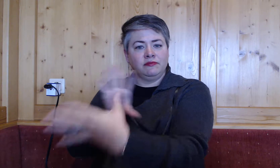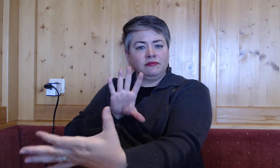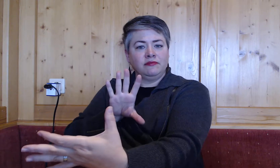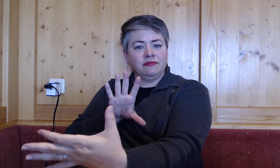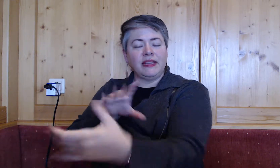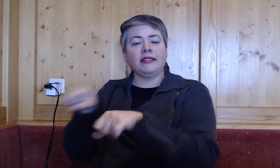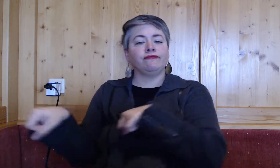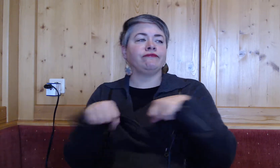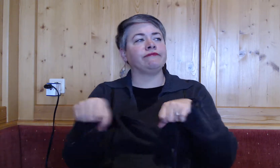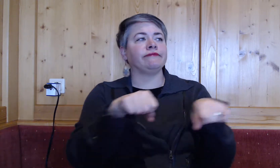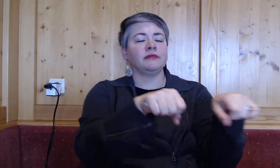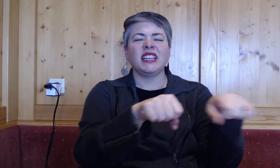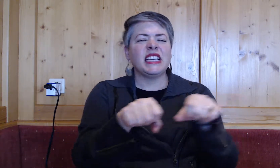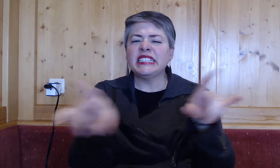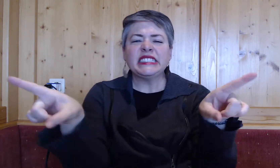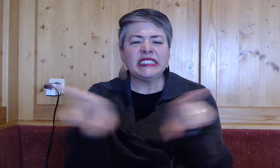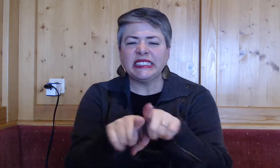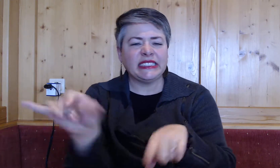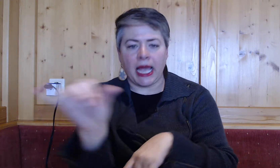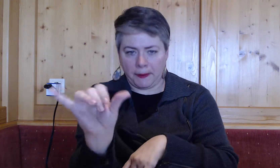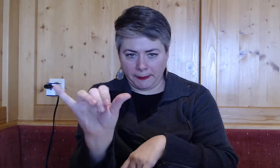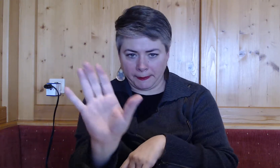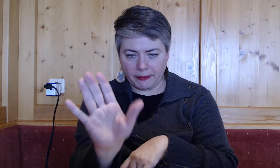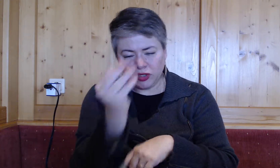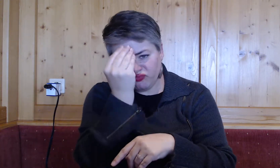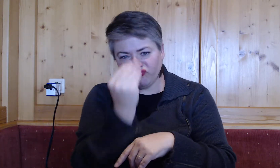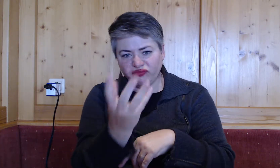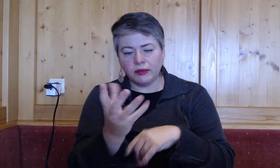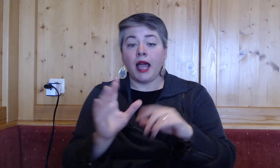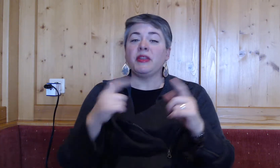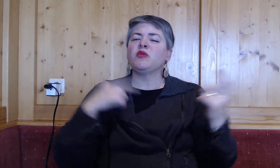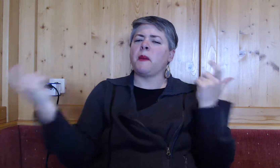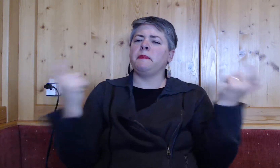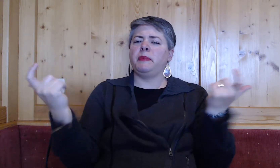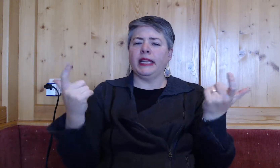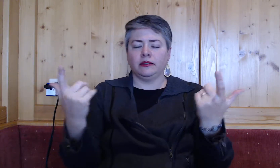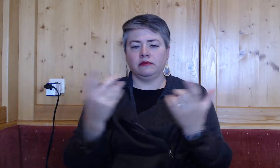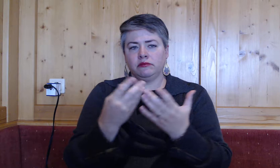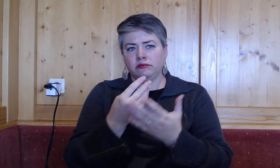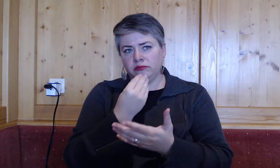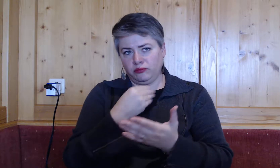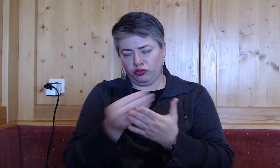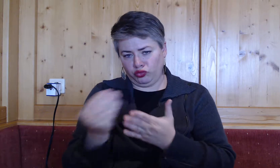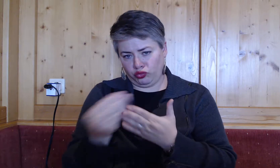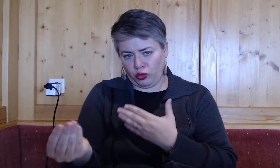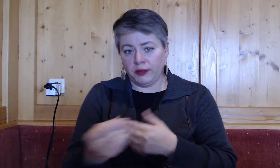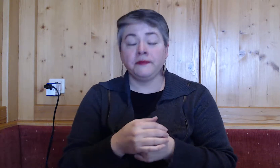It was the same here. But this store was much bigger than Aldi's.